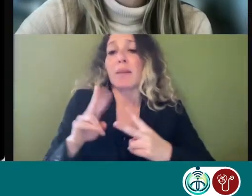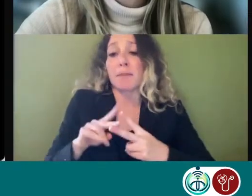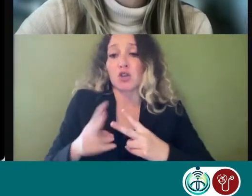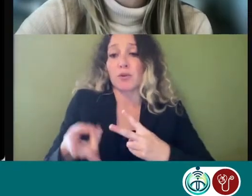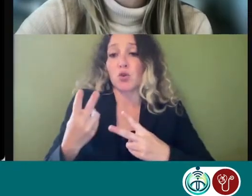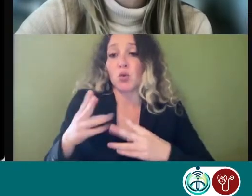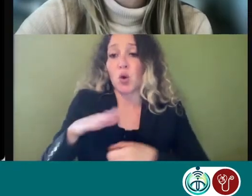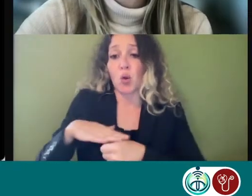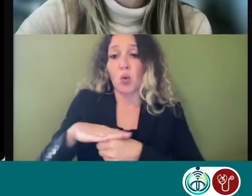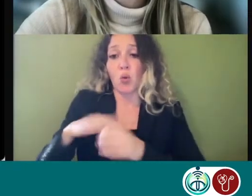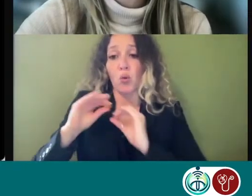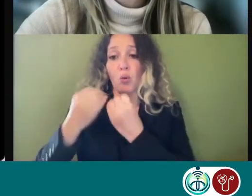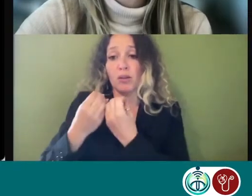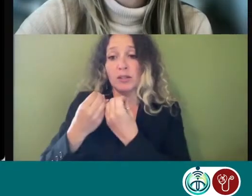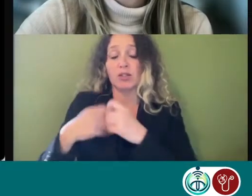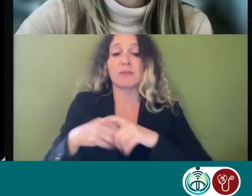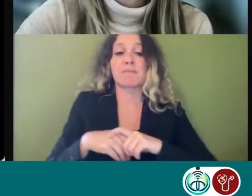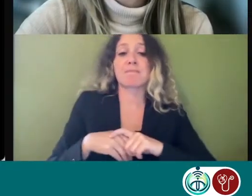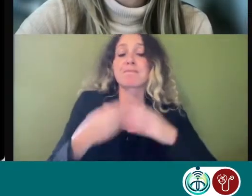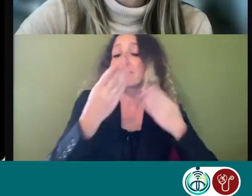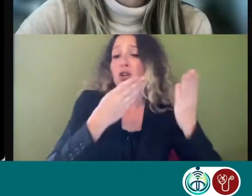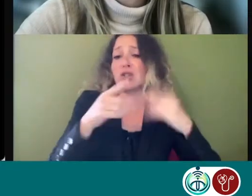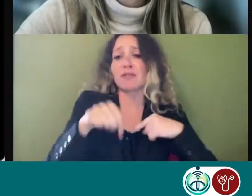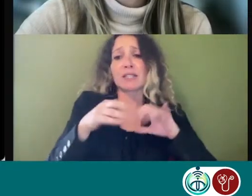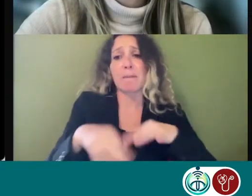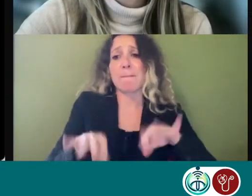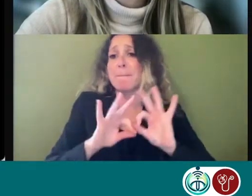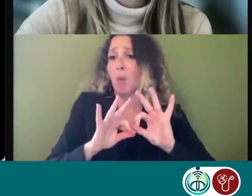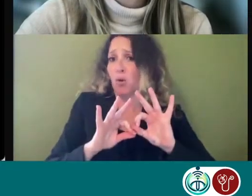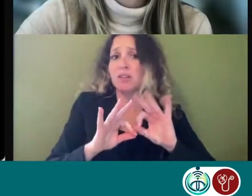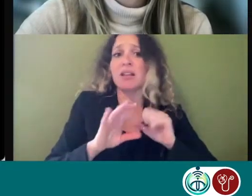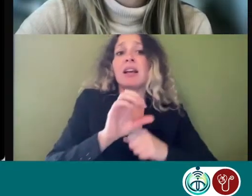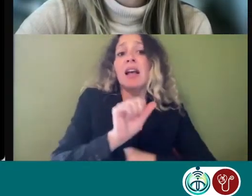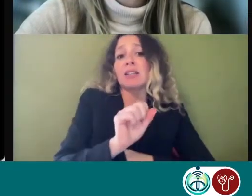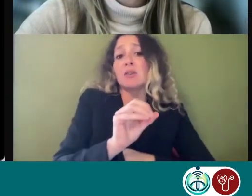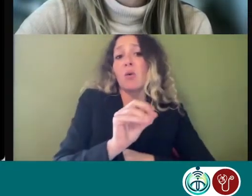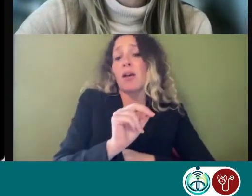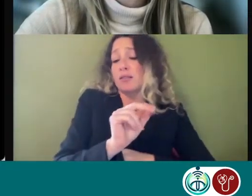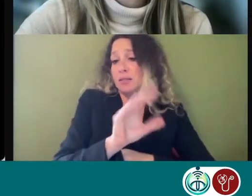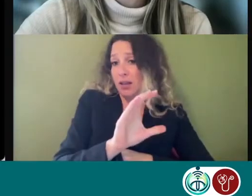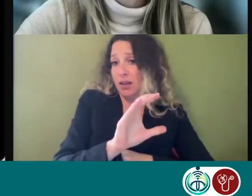serve this important population, Special Olympics Northern California and PARCA or